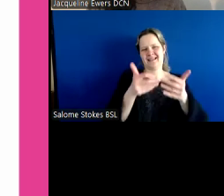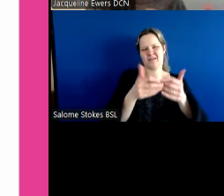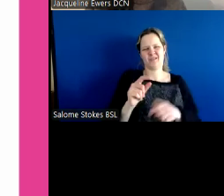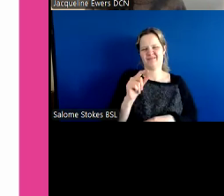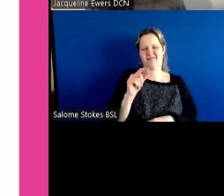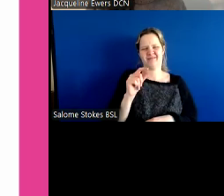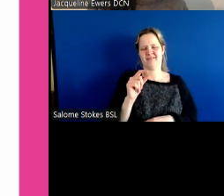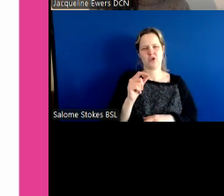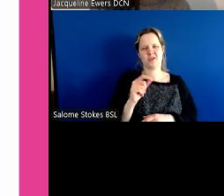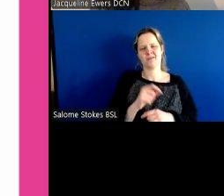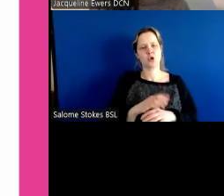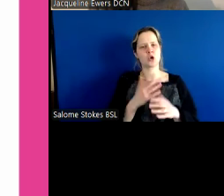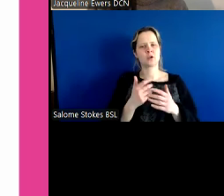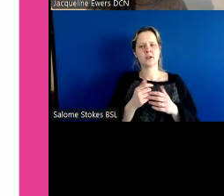a huge contact list.